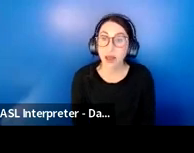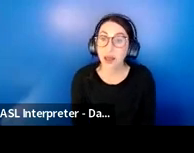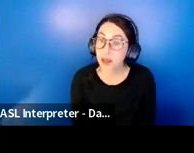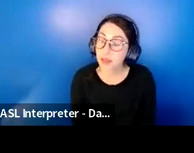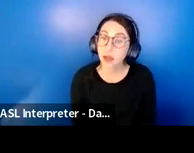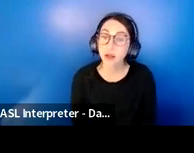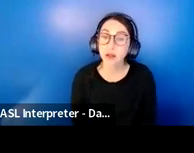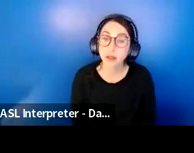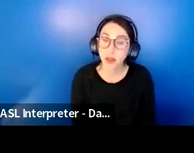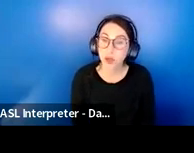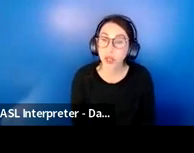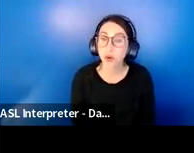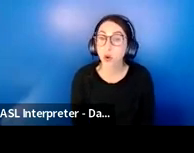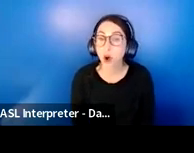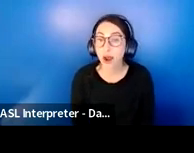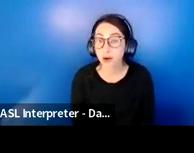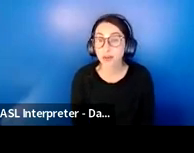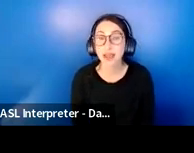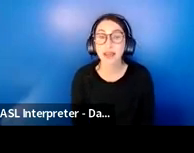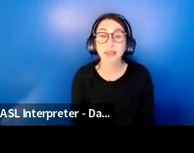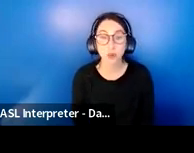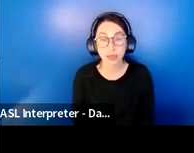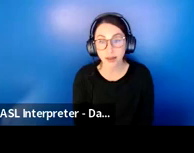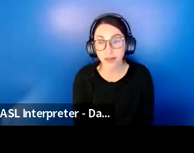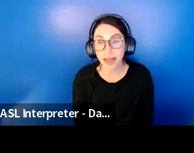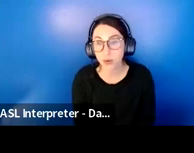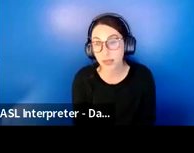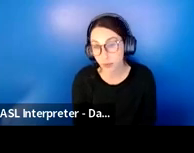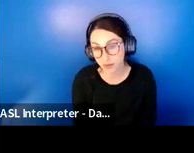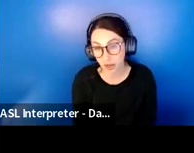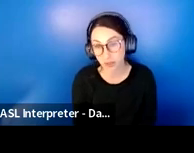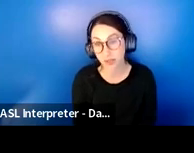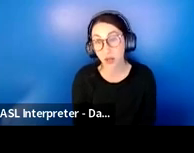ASL Interpreter - Danielle: ASL is a language that requires expressive and receptive skills.